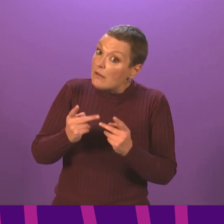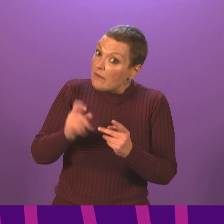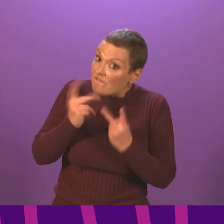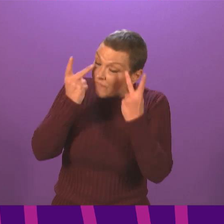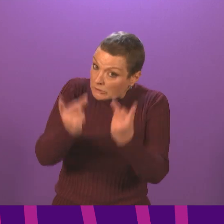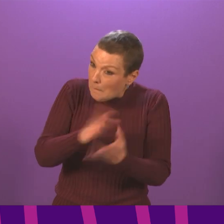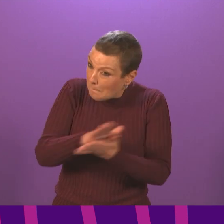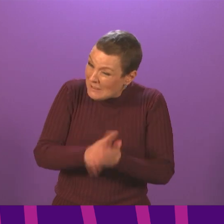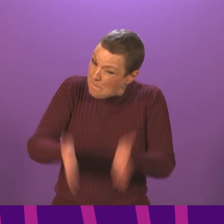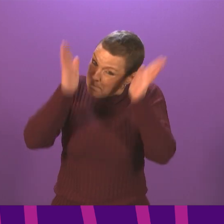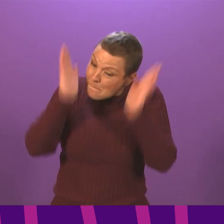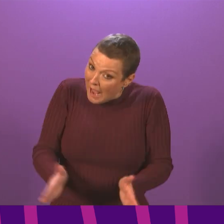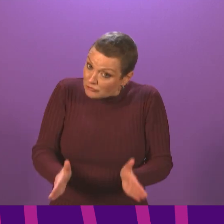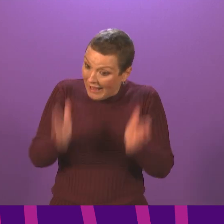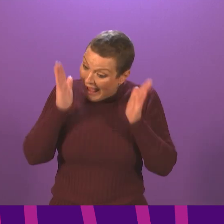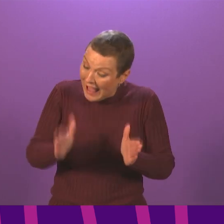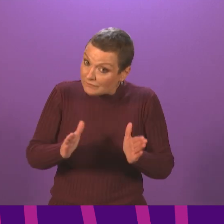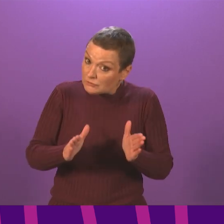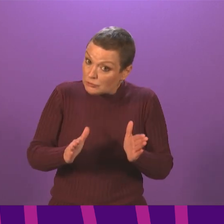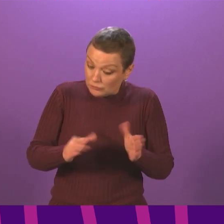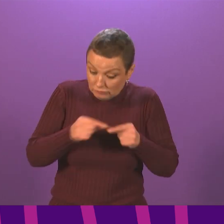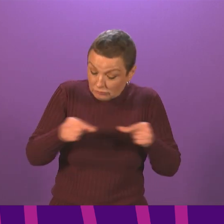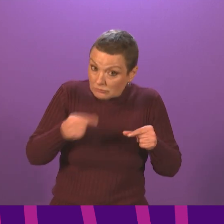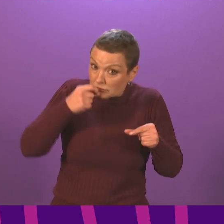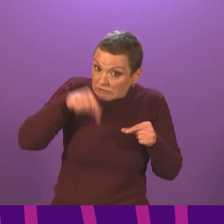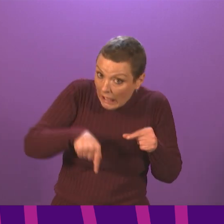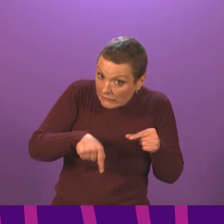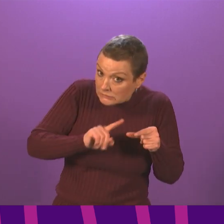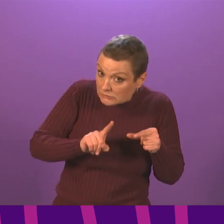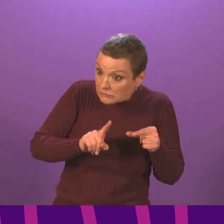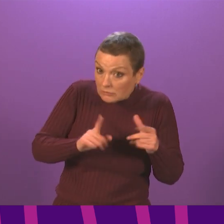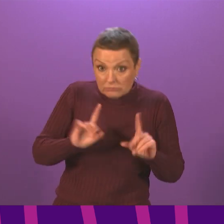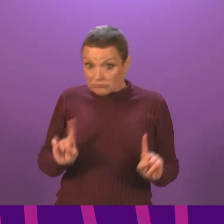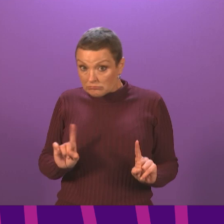Will the cabinet secretary set out what support will be given to care homes to implement the